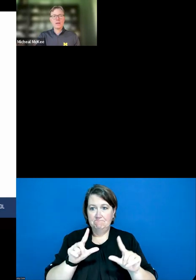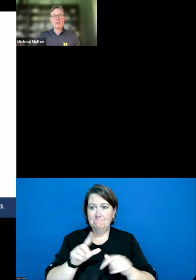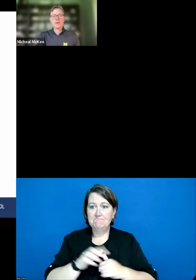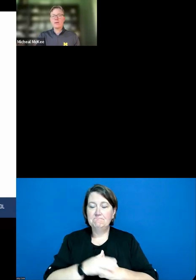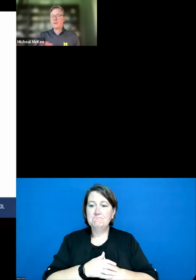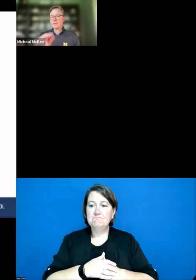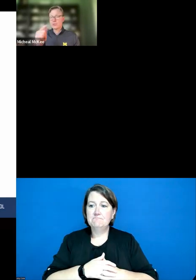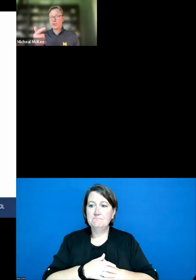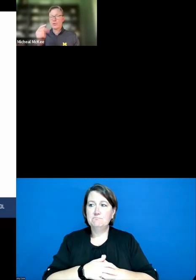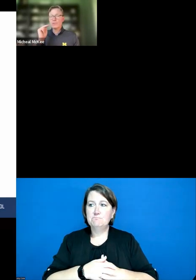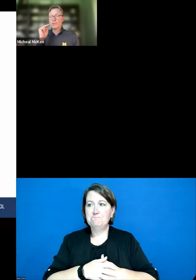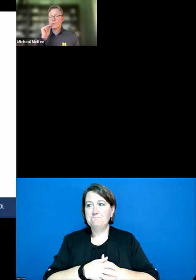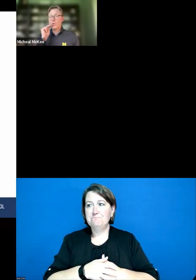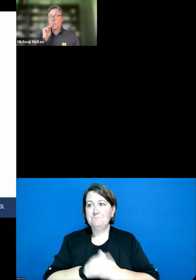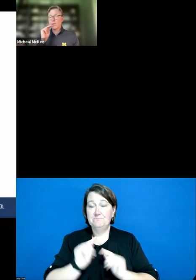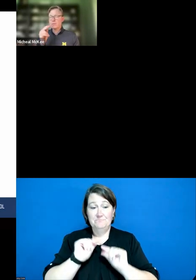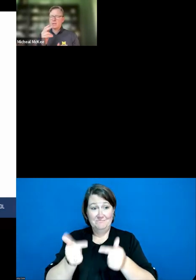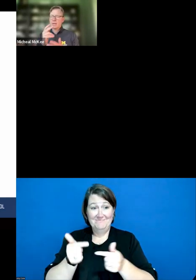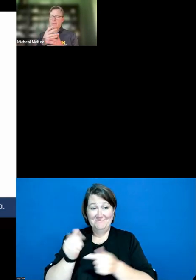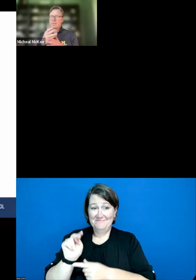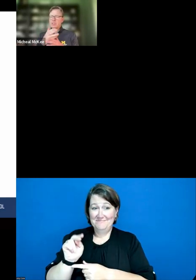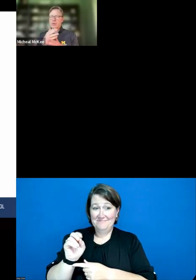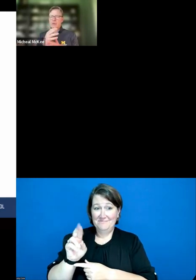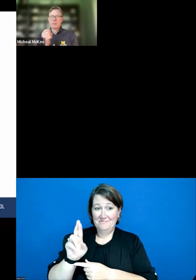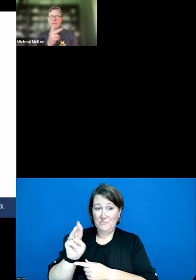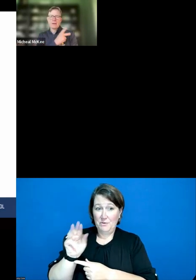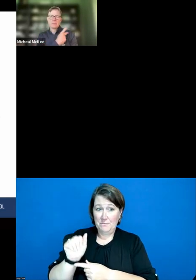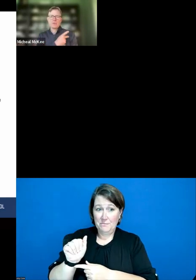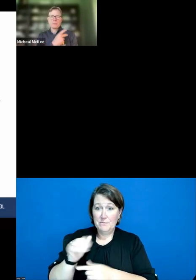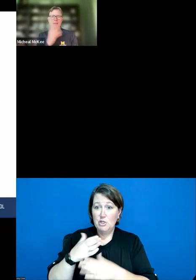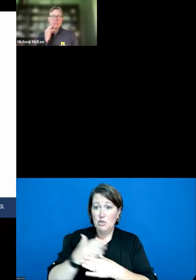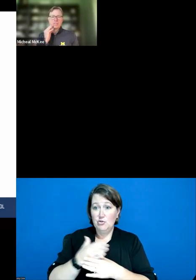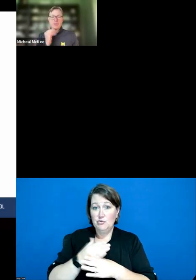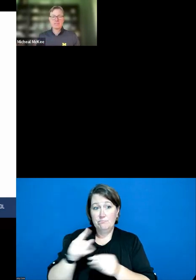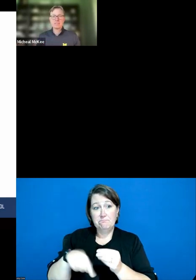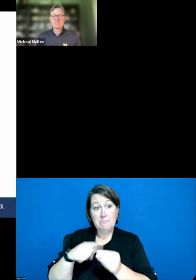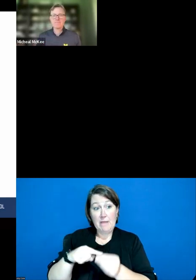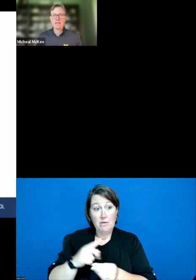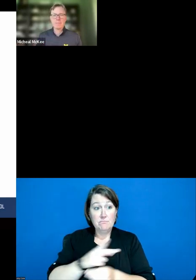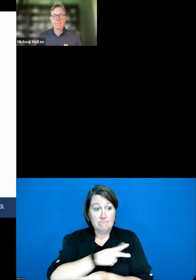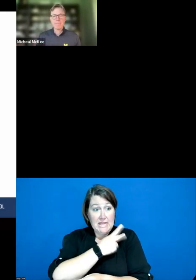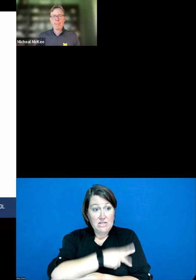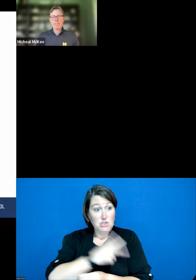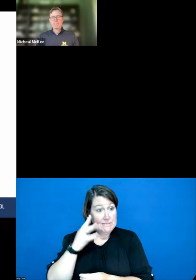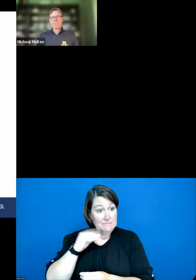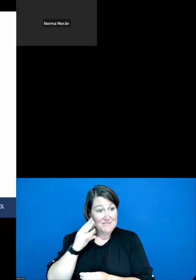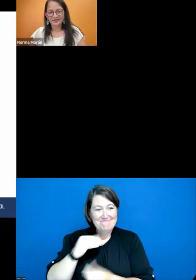and let's turn it over to Norma to kind of maybe share a little bit about her patient experiences. Thank you.